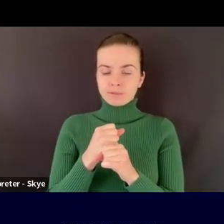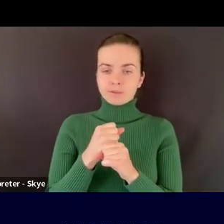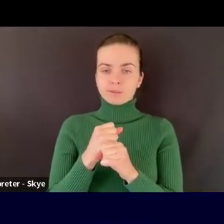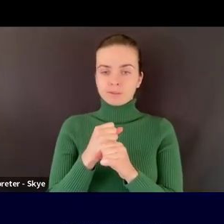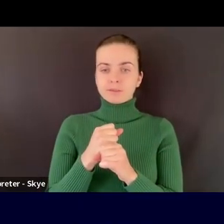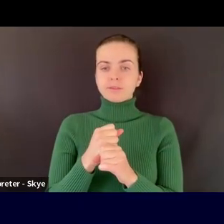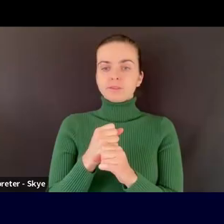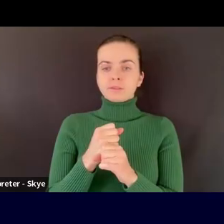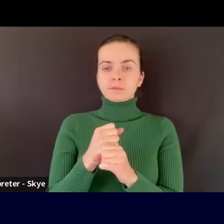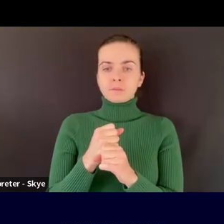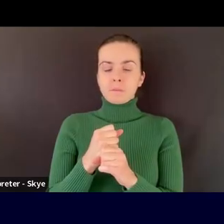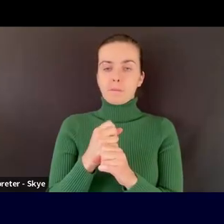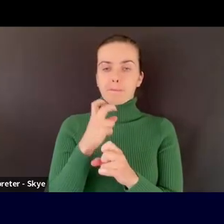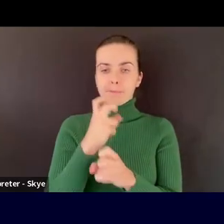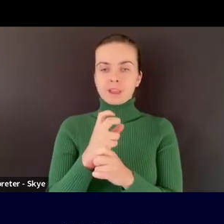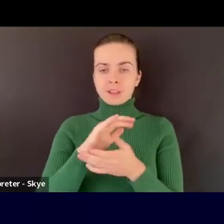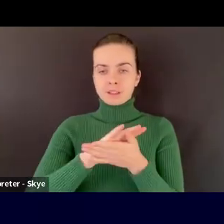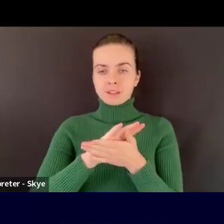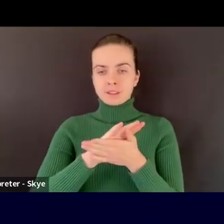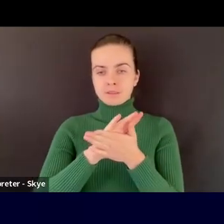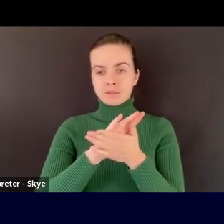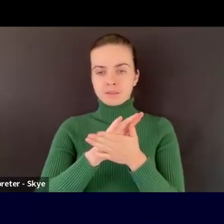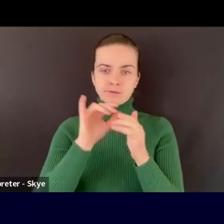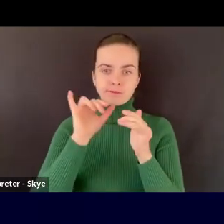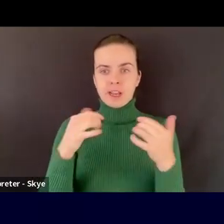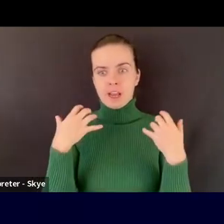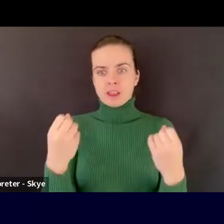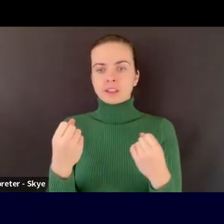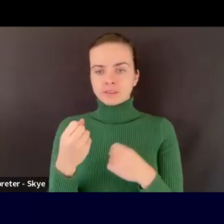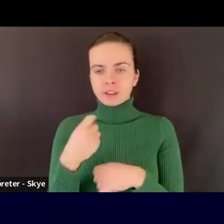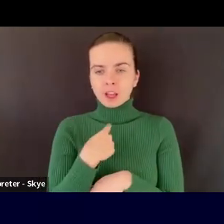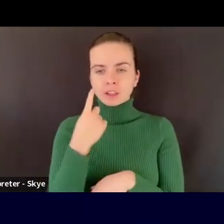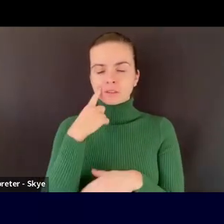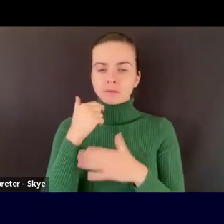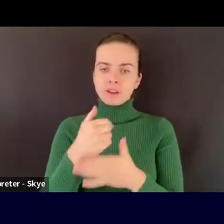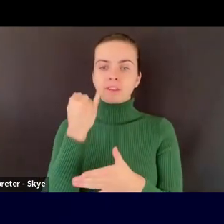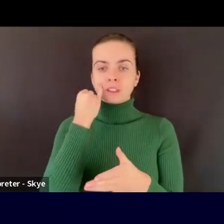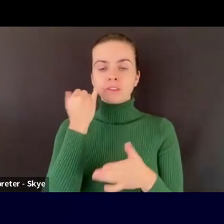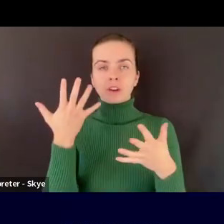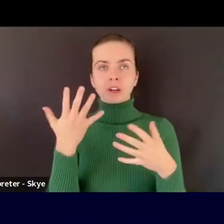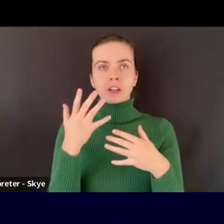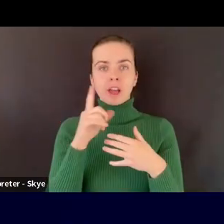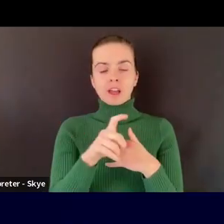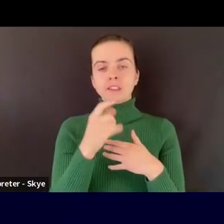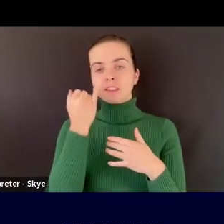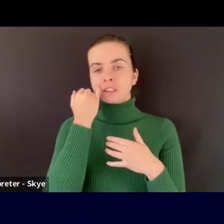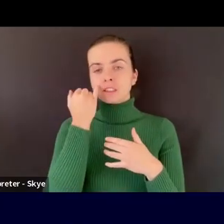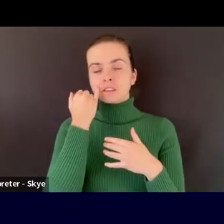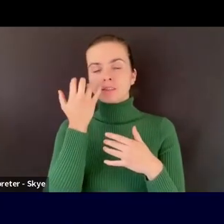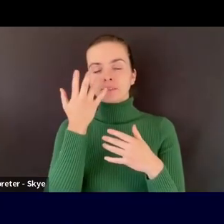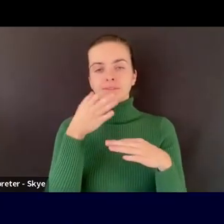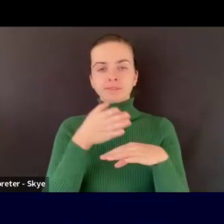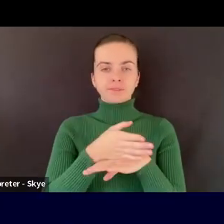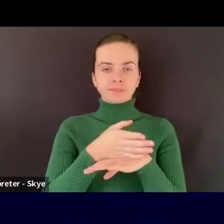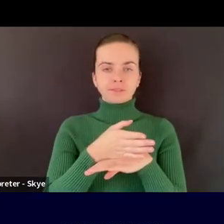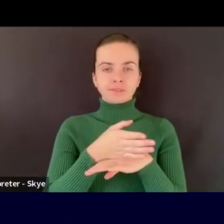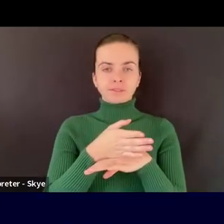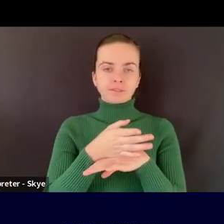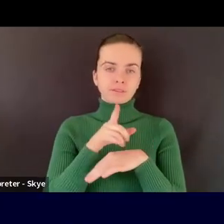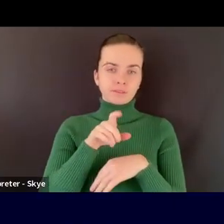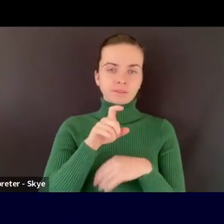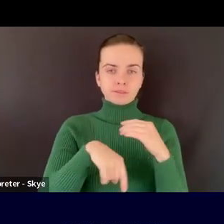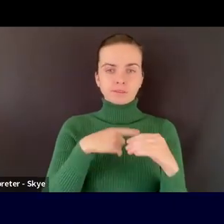it would have been helpful had we asked, after being asked about their experiences